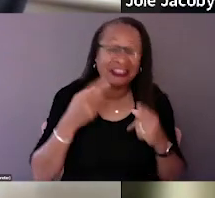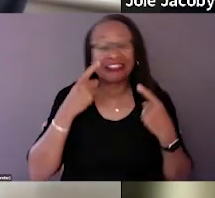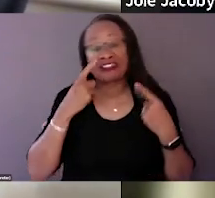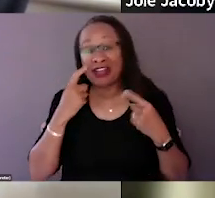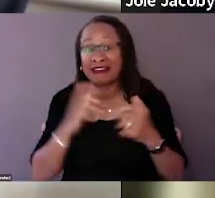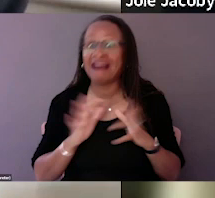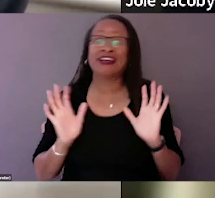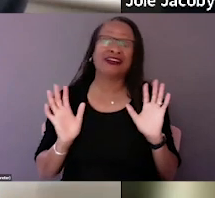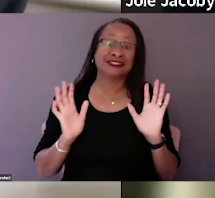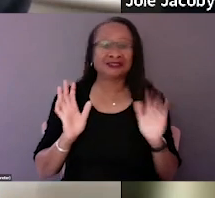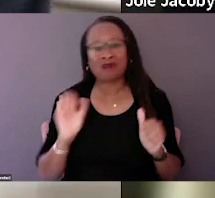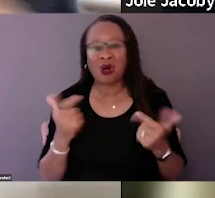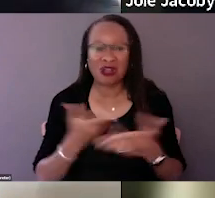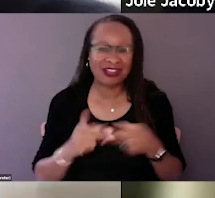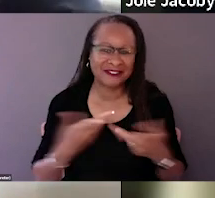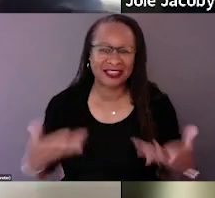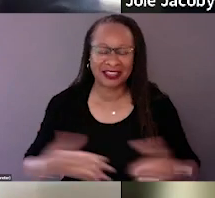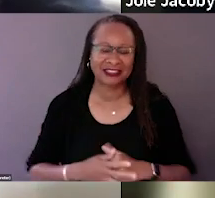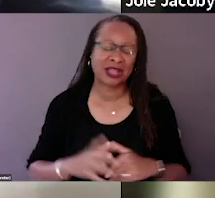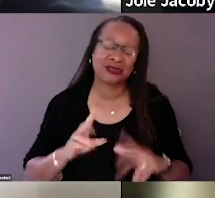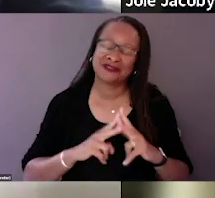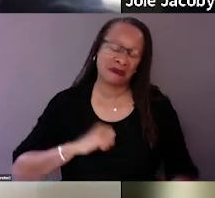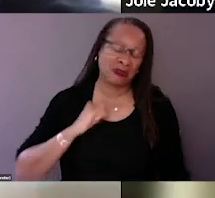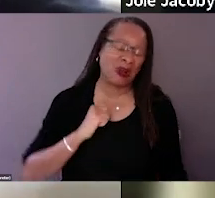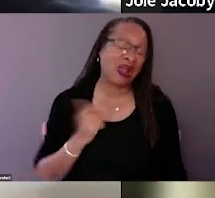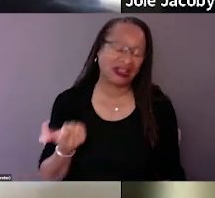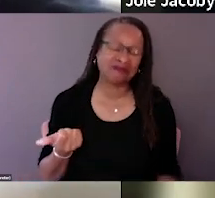and I was really proud that it went off so well.